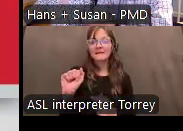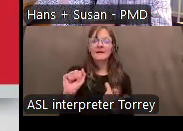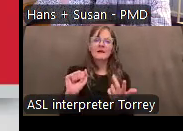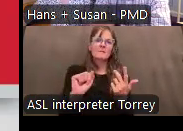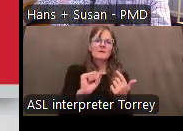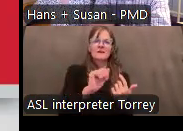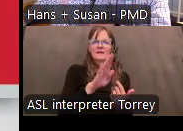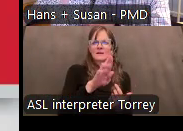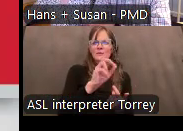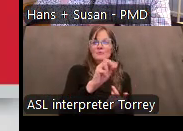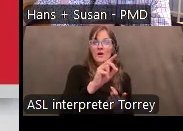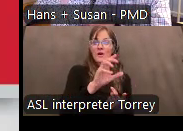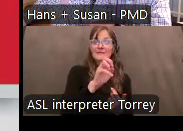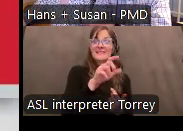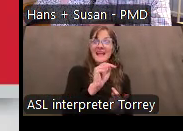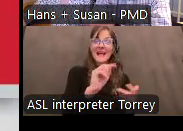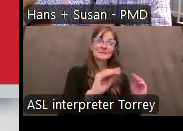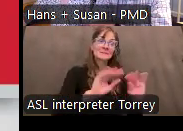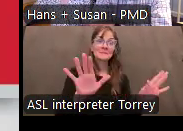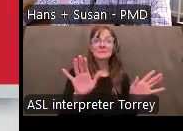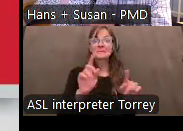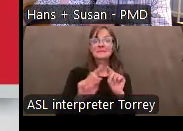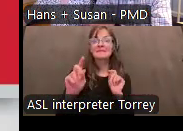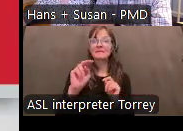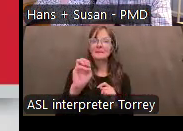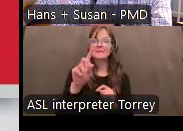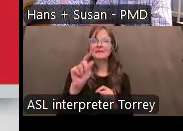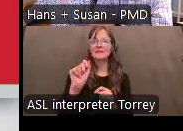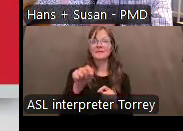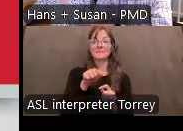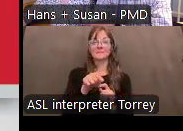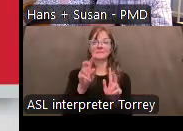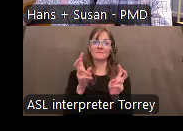Susan was talking about. This one's entitled, become a certified direct care professional.